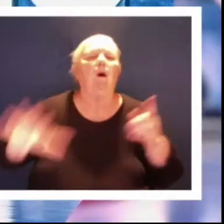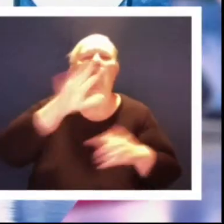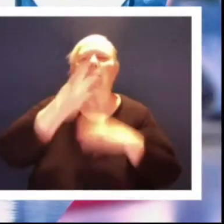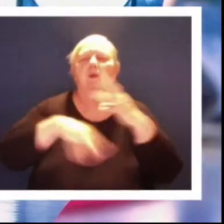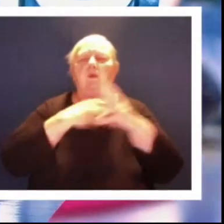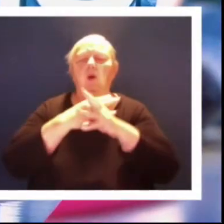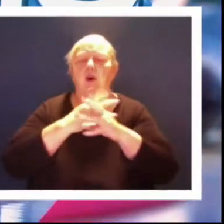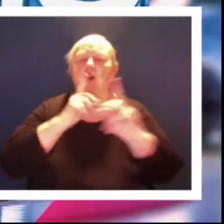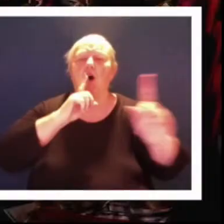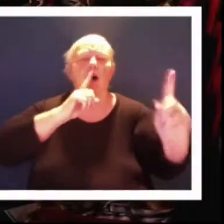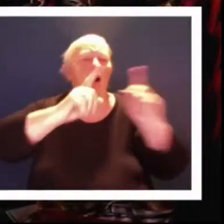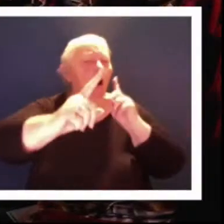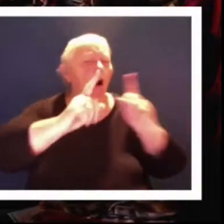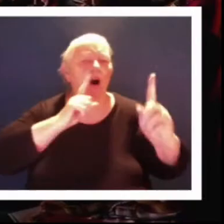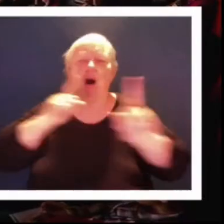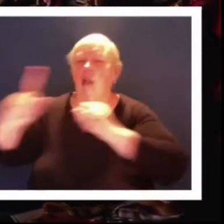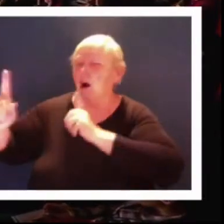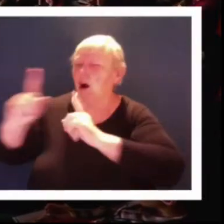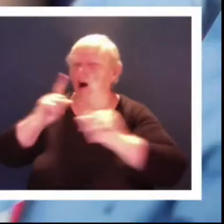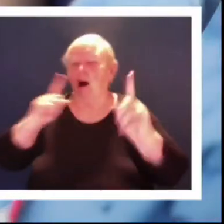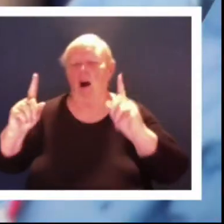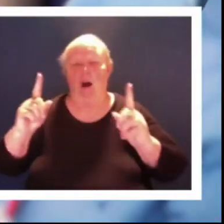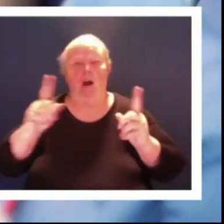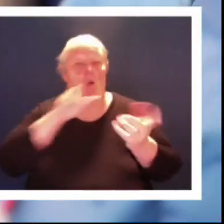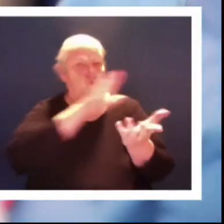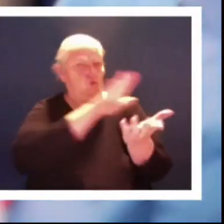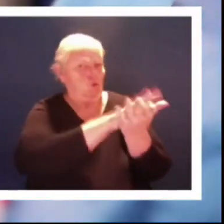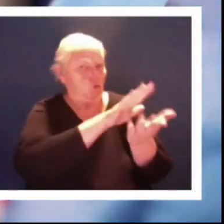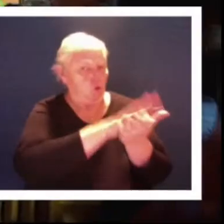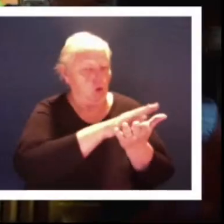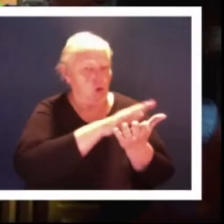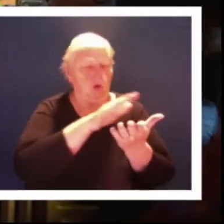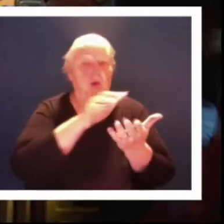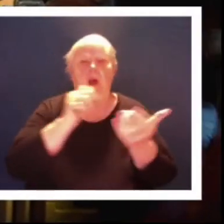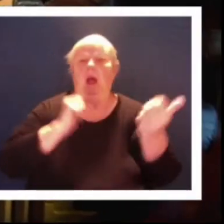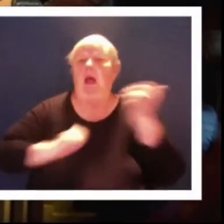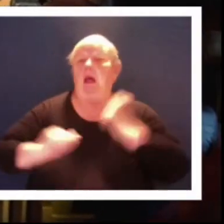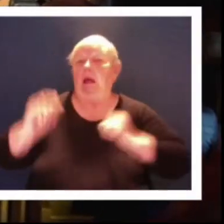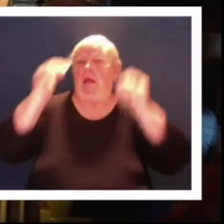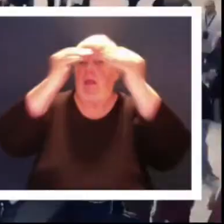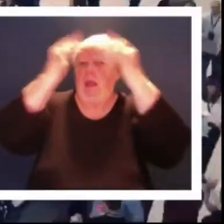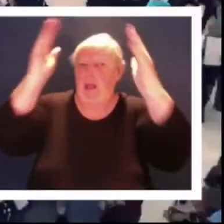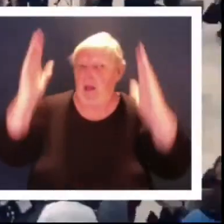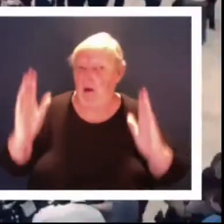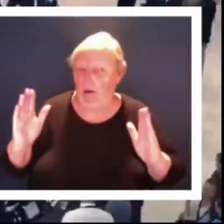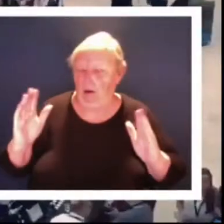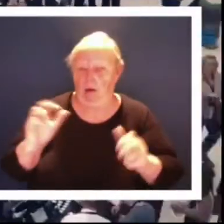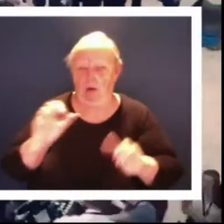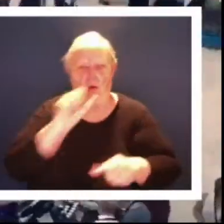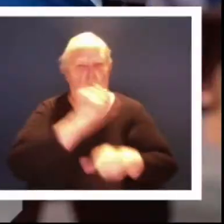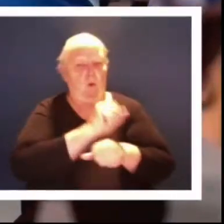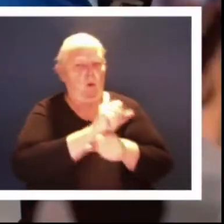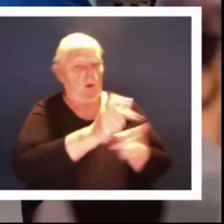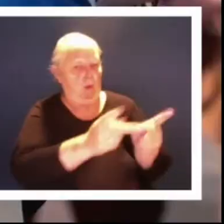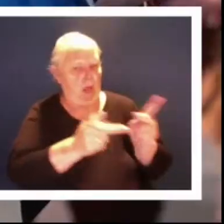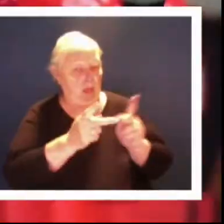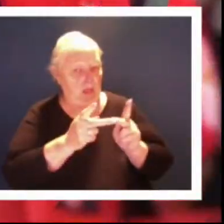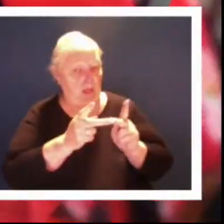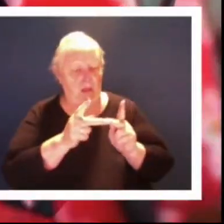In schools, in theaters, in workplaces, even in prisons. People gather to hear the best ideas bubbling up